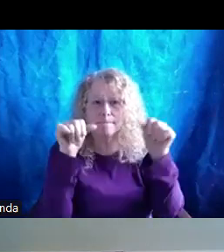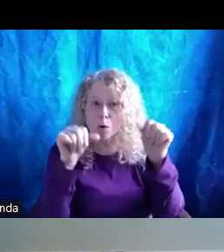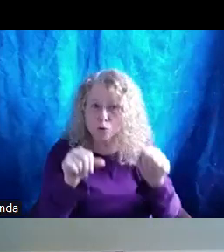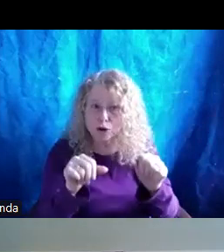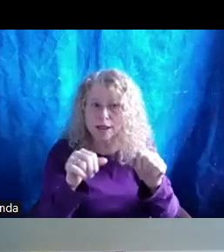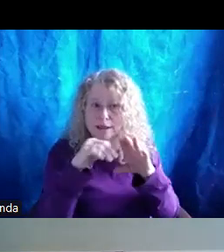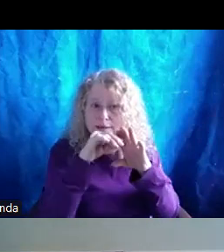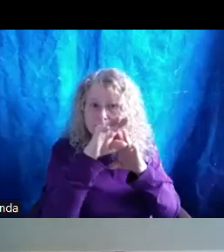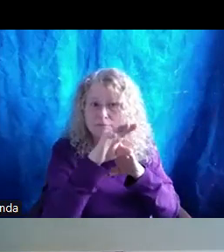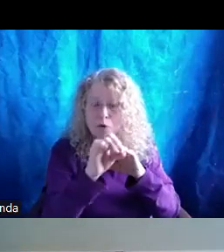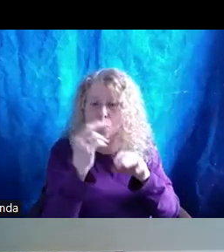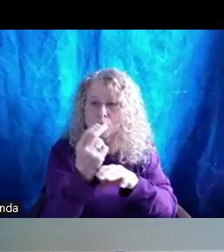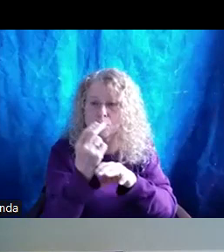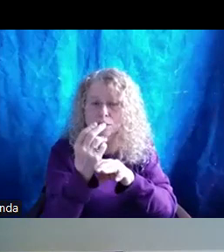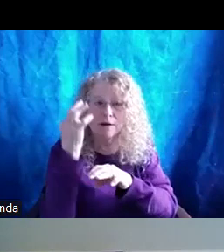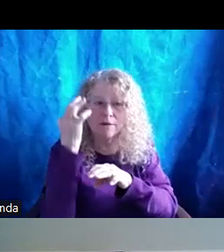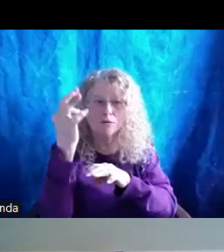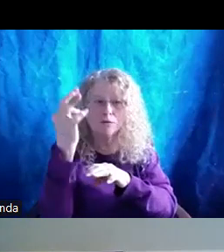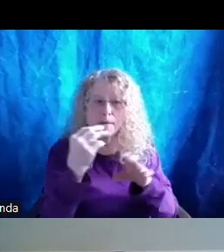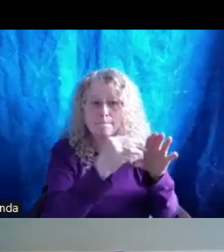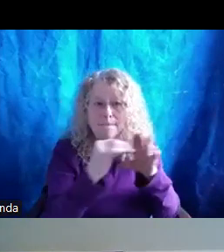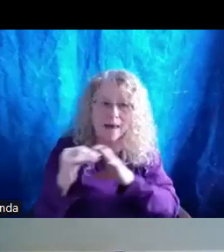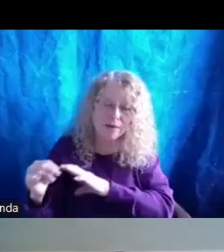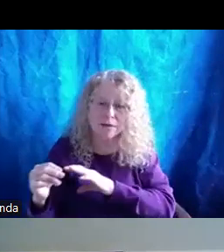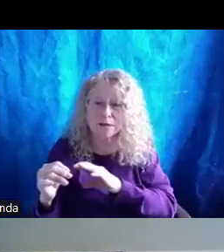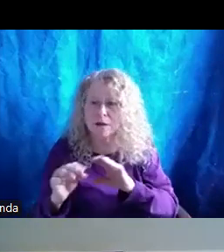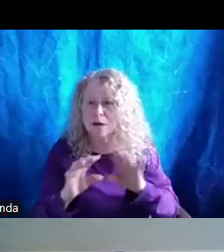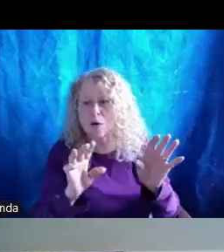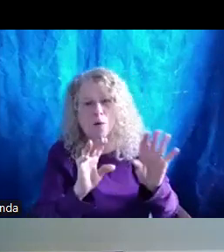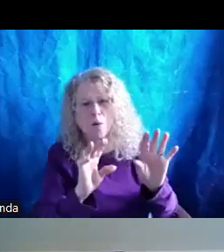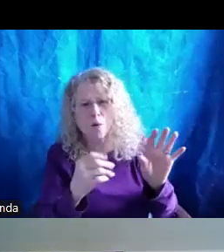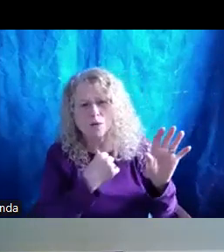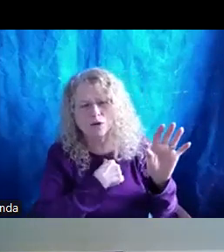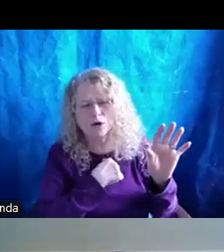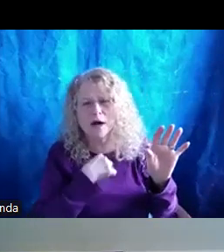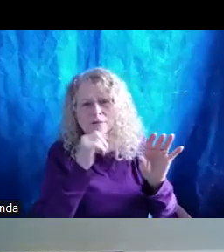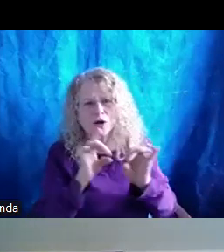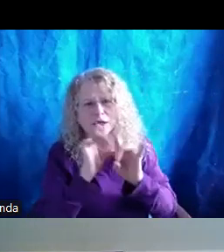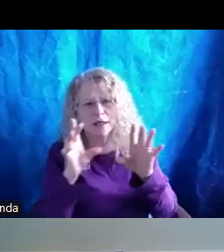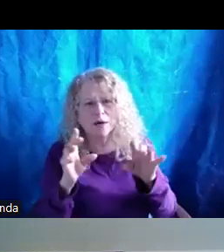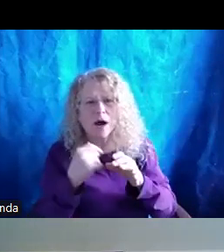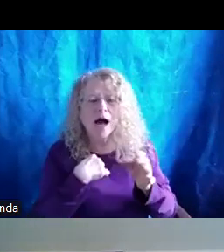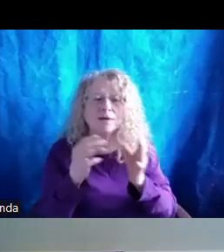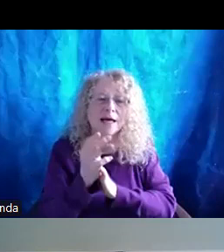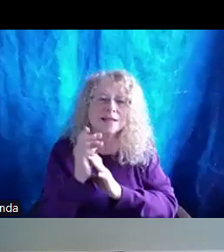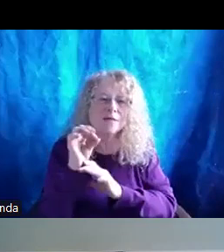I'M SORRY, I WAS NOT CLEAR, JEN, I WAS ASKING IF THE AGENCY HAD SOMETHING.